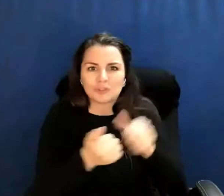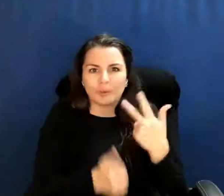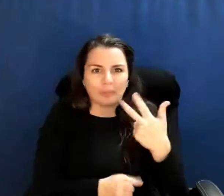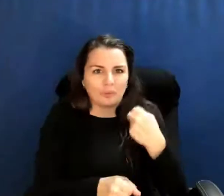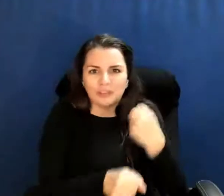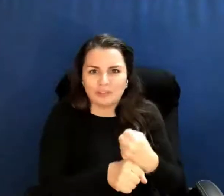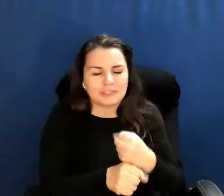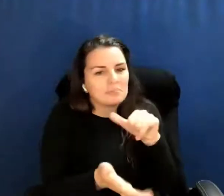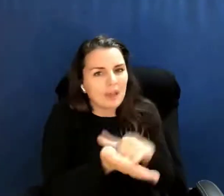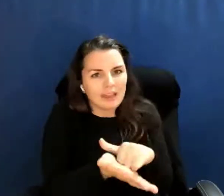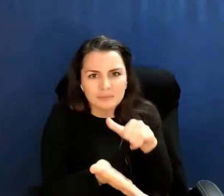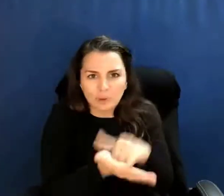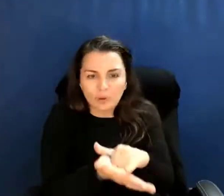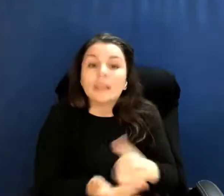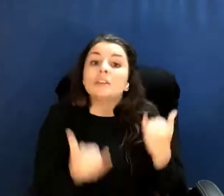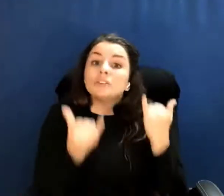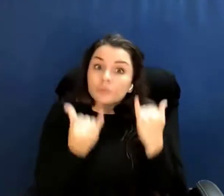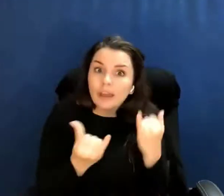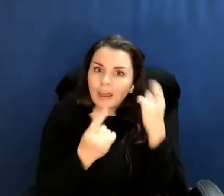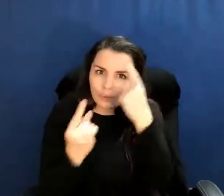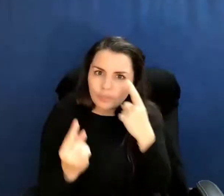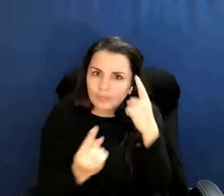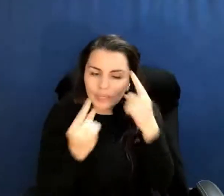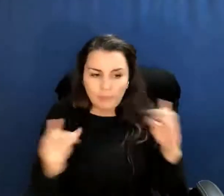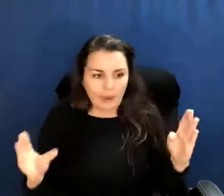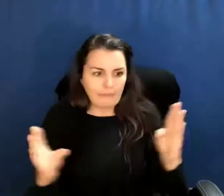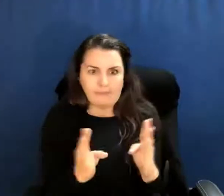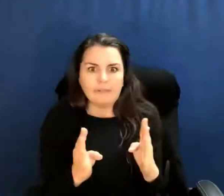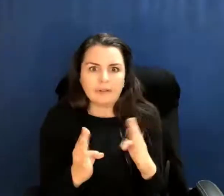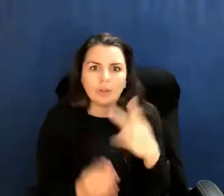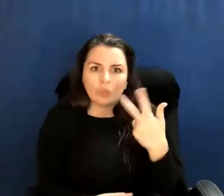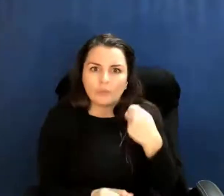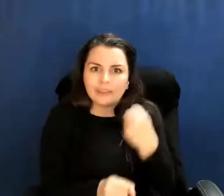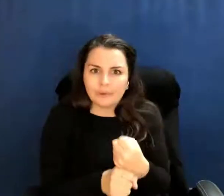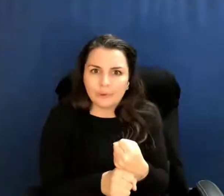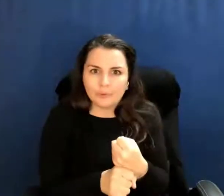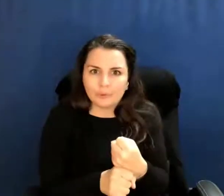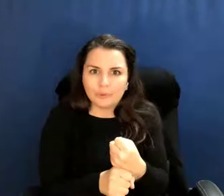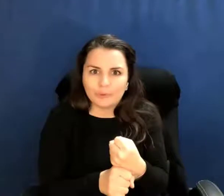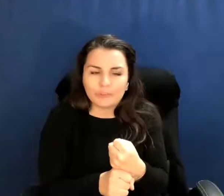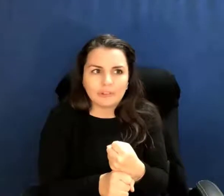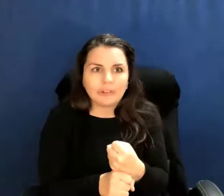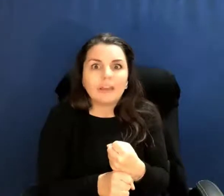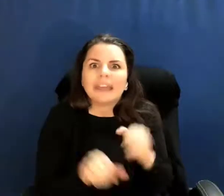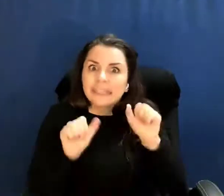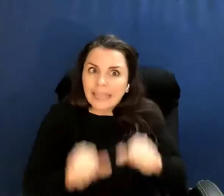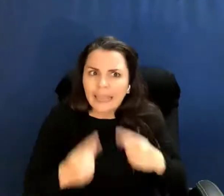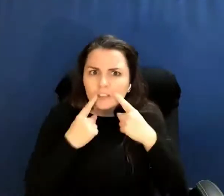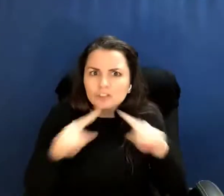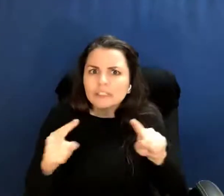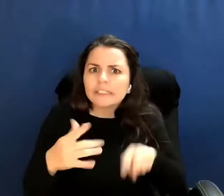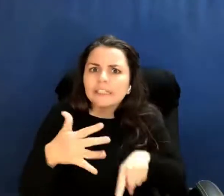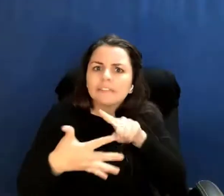So, now you have to think about that in the context of 3 years. So, that's something.